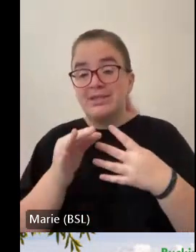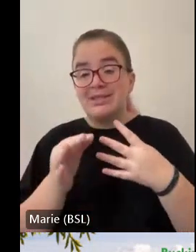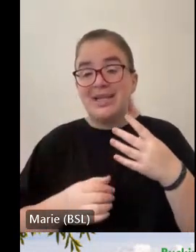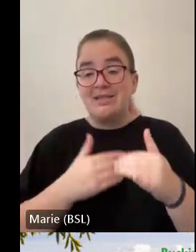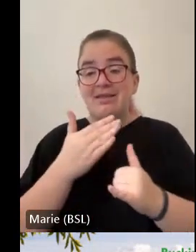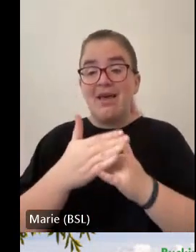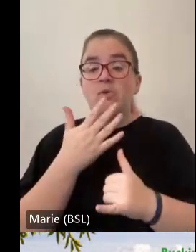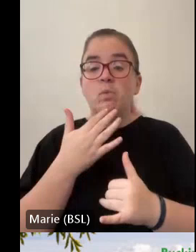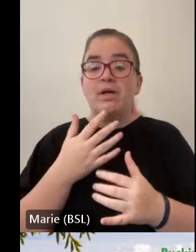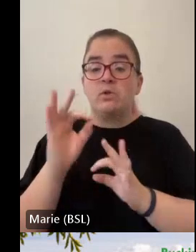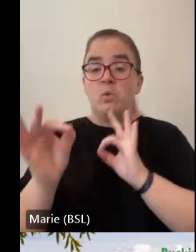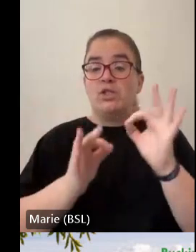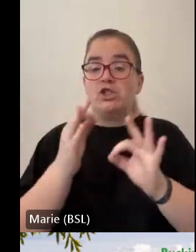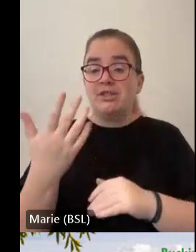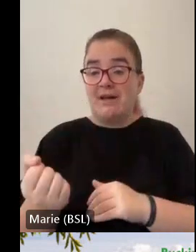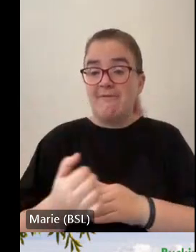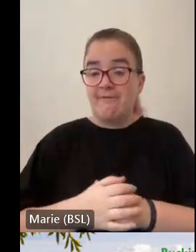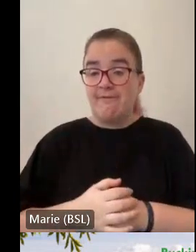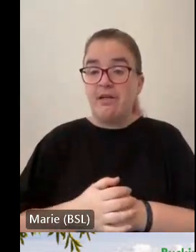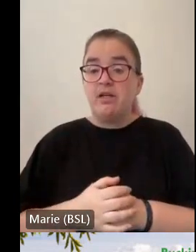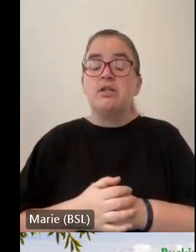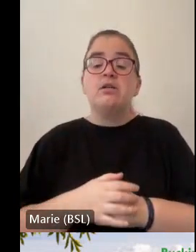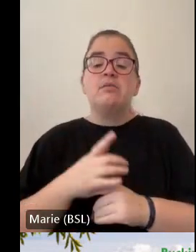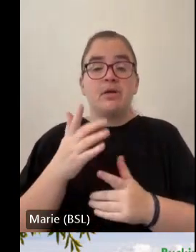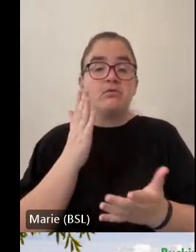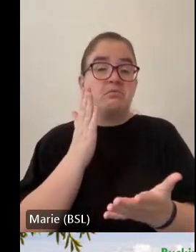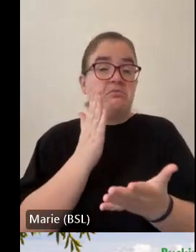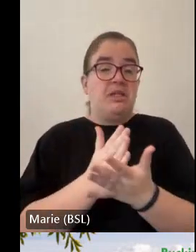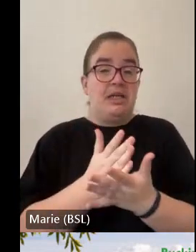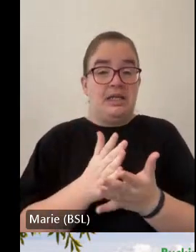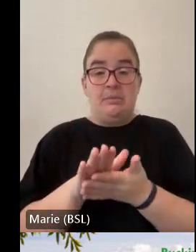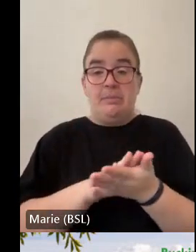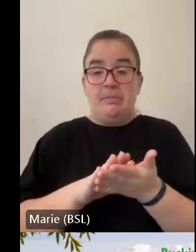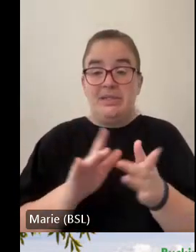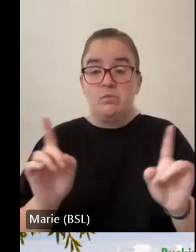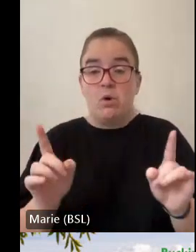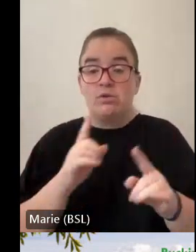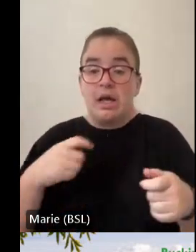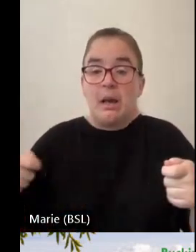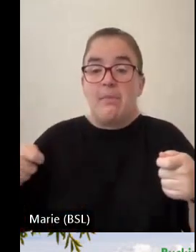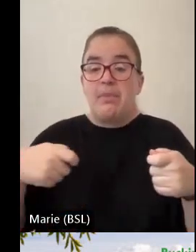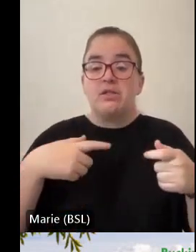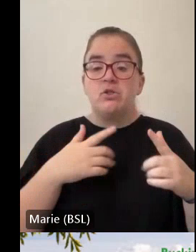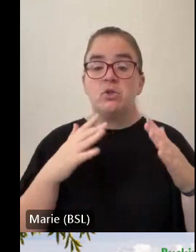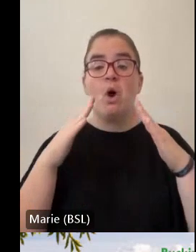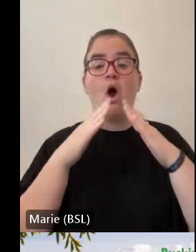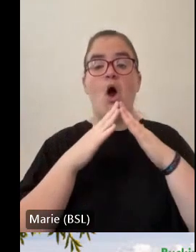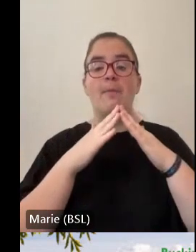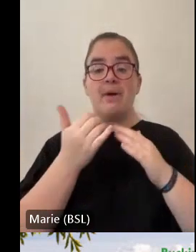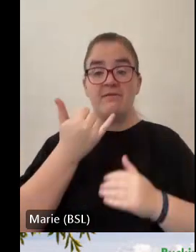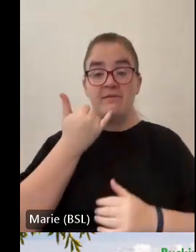end when we have the questions, but essentially it plugs into a landline. We only have them for landlines.